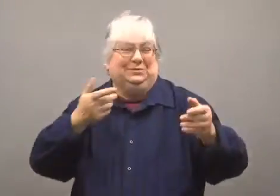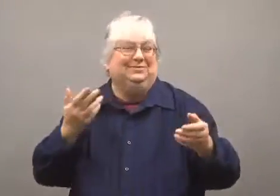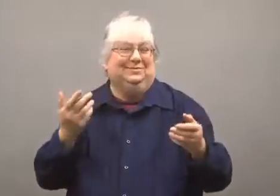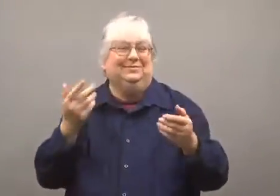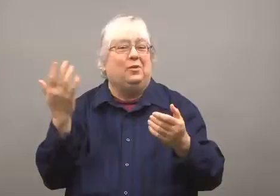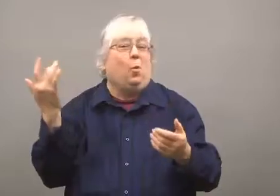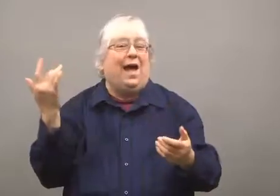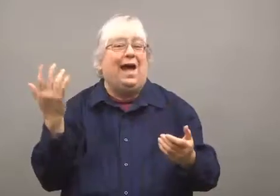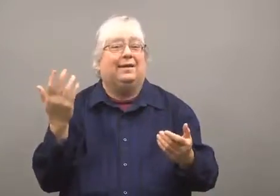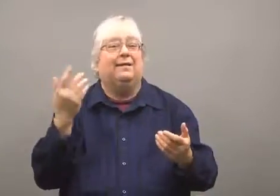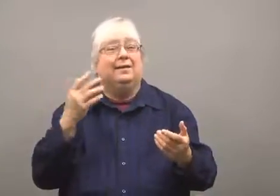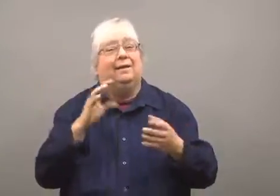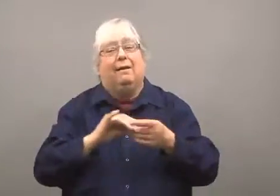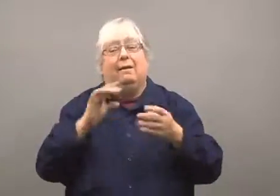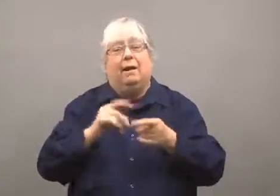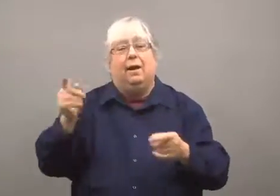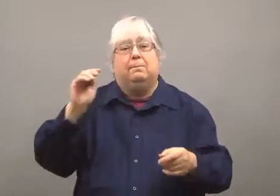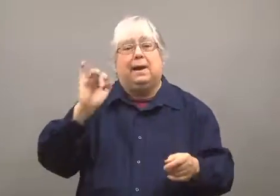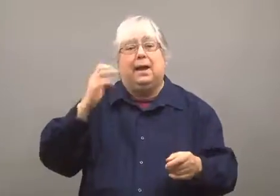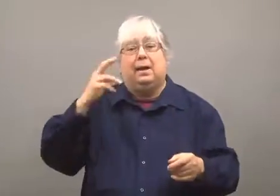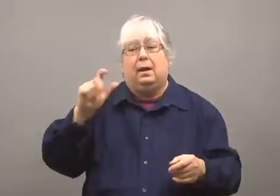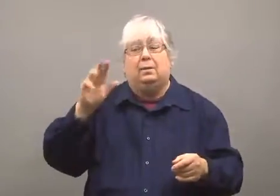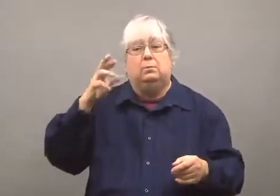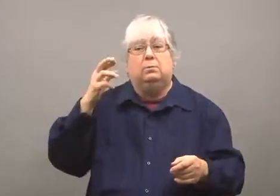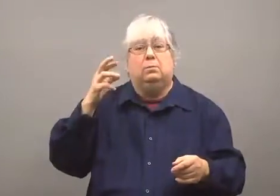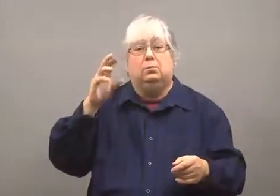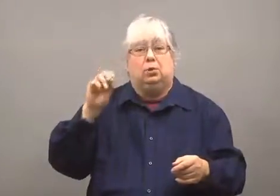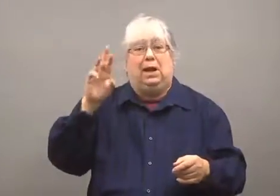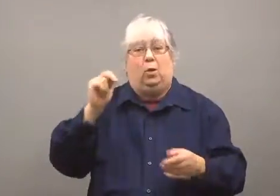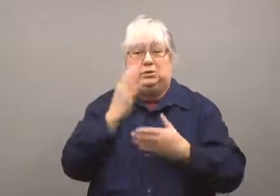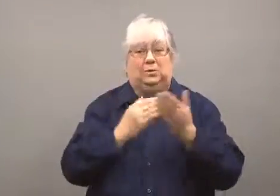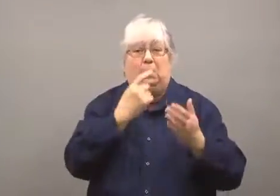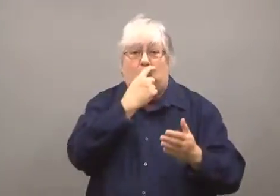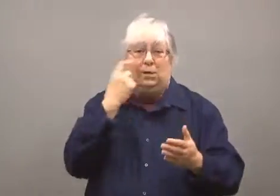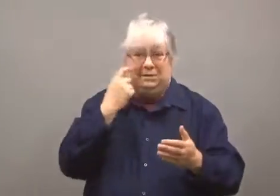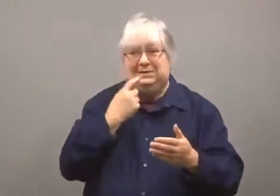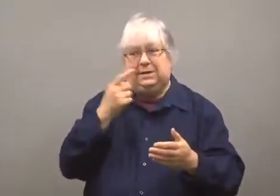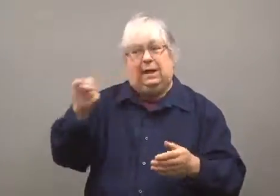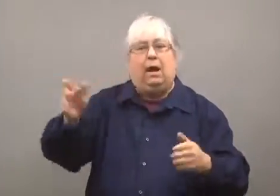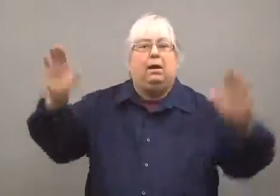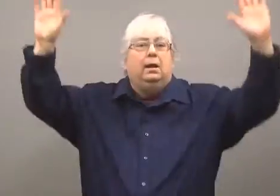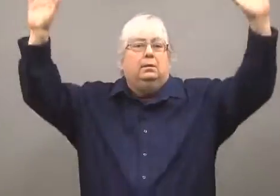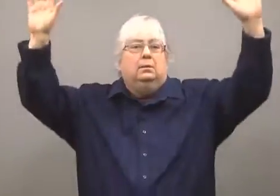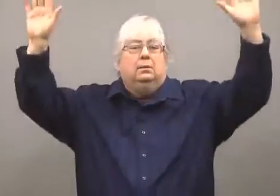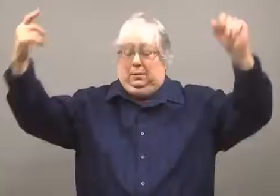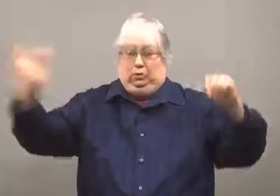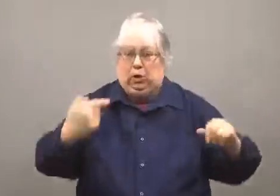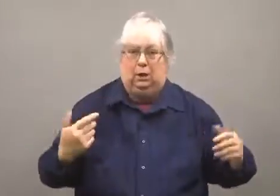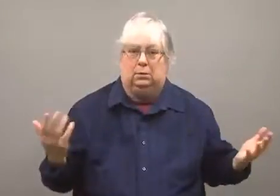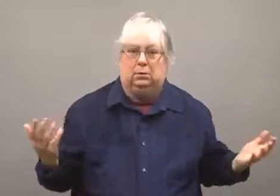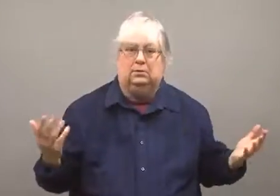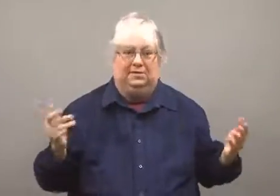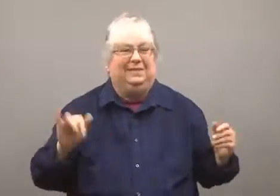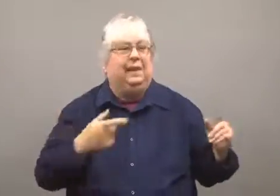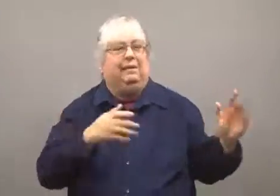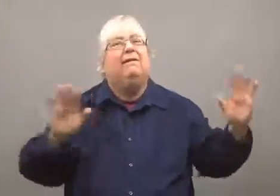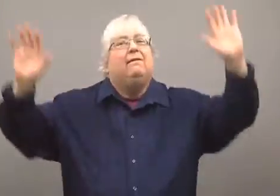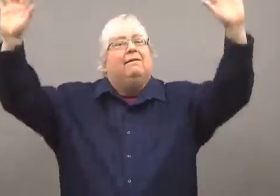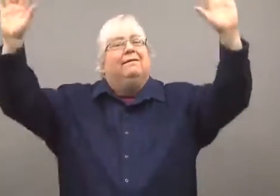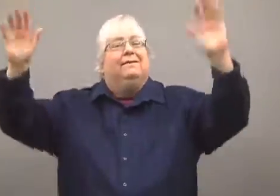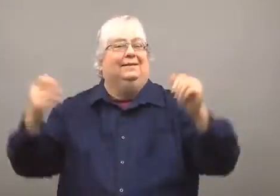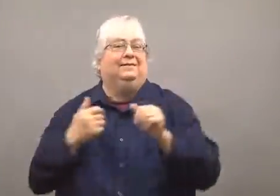That's because some witnesses said Michael Brown's hands were up when he was shot.